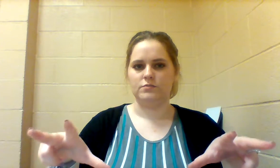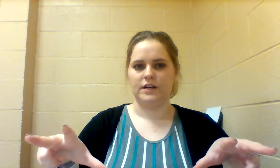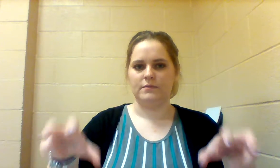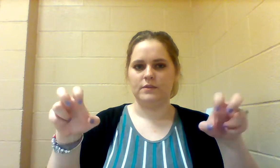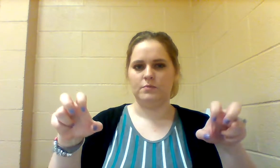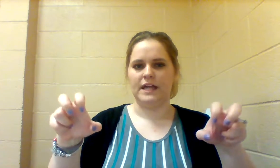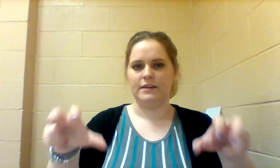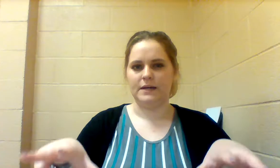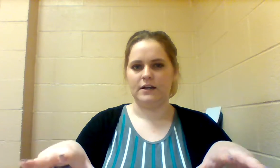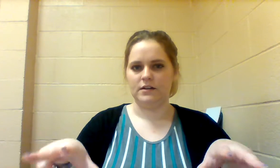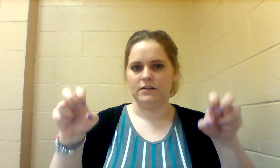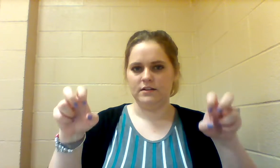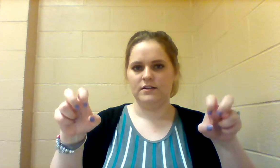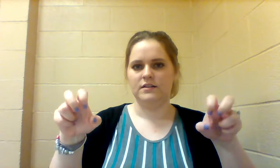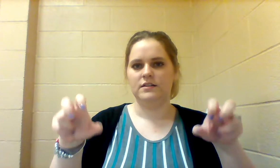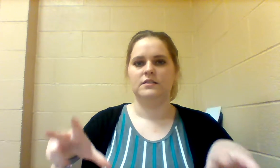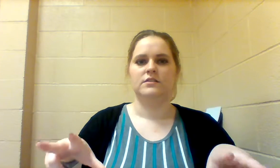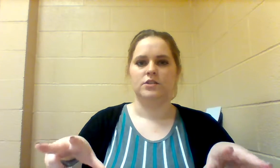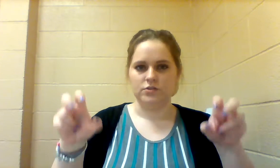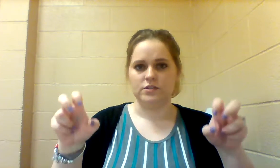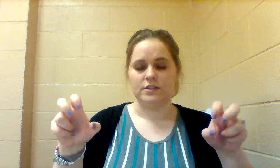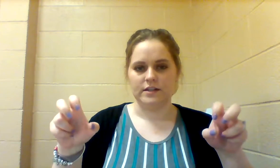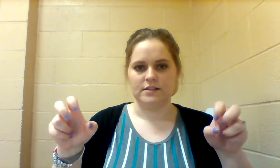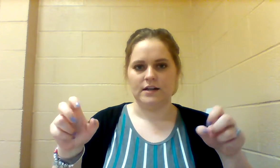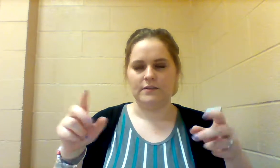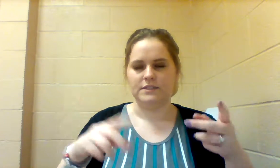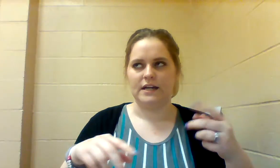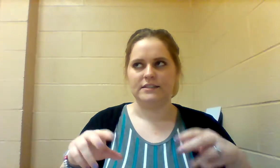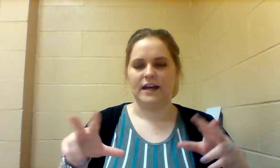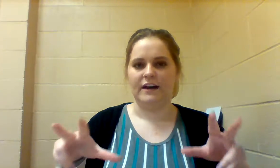bring them you bend them up usually signs that have